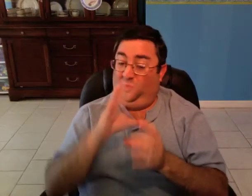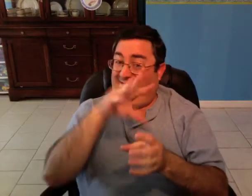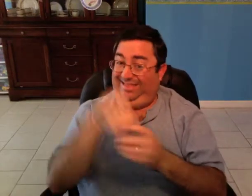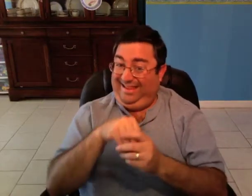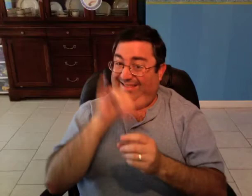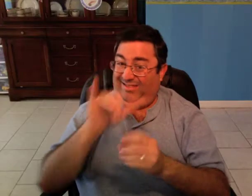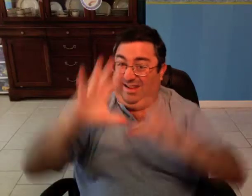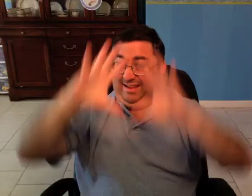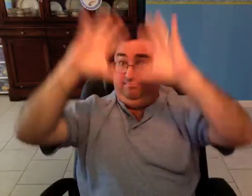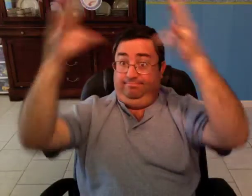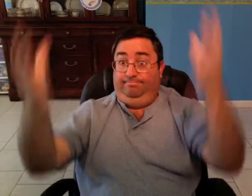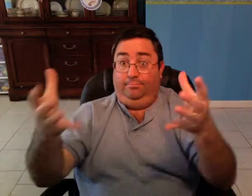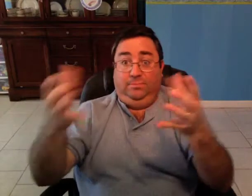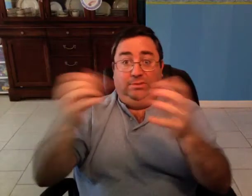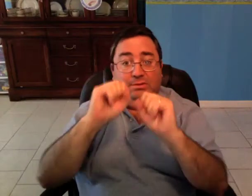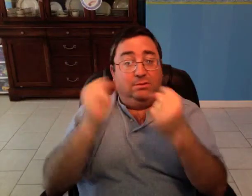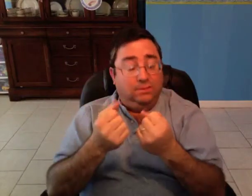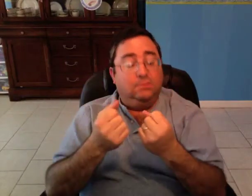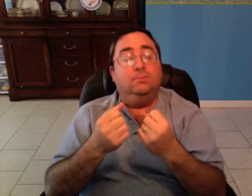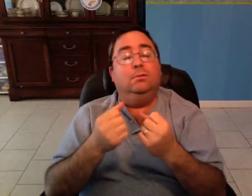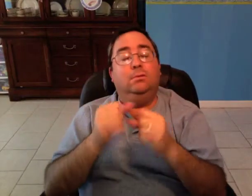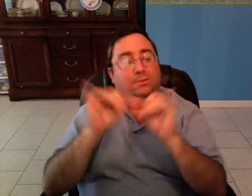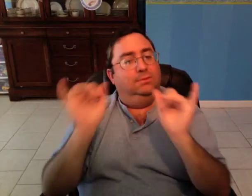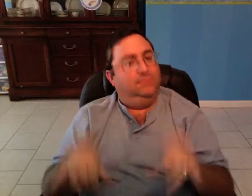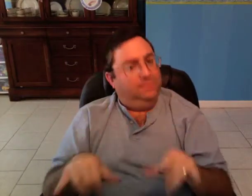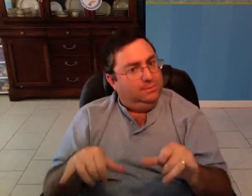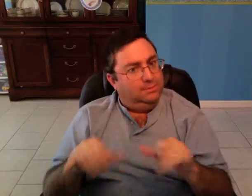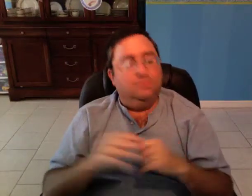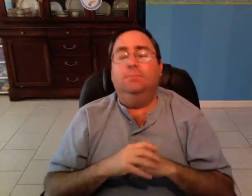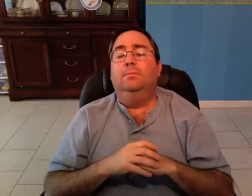Cultures within that hegemonic system